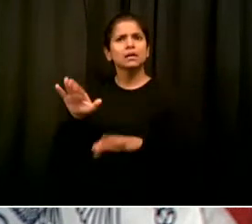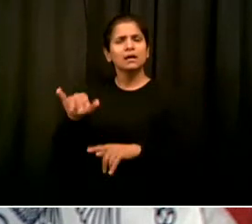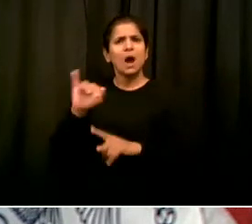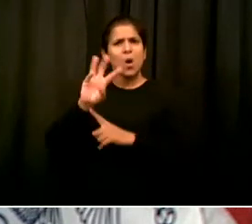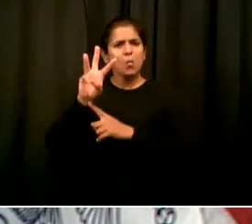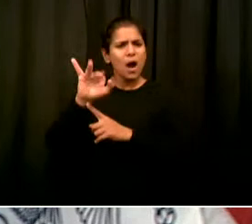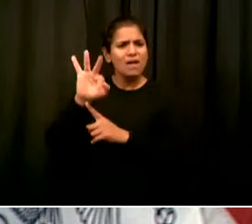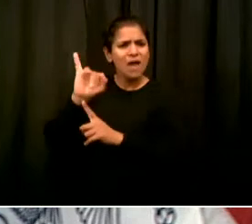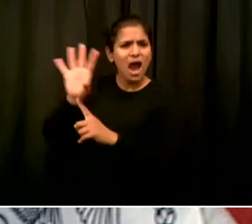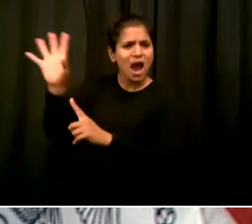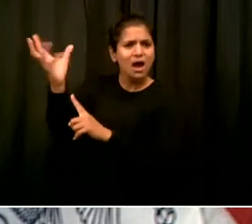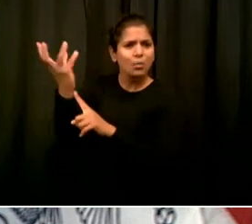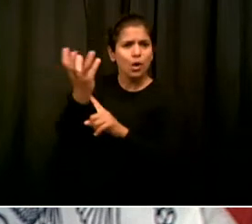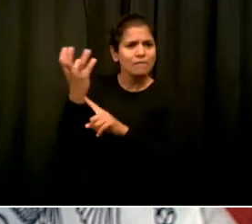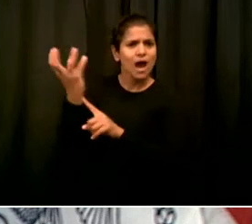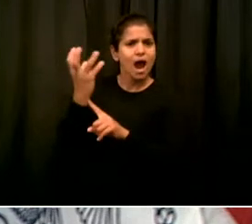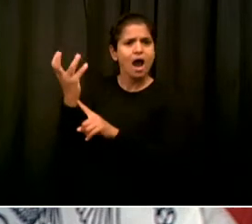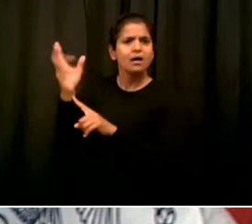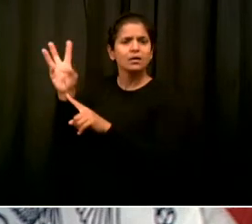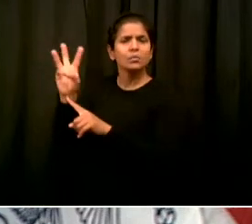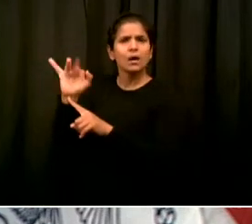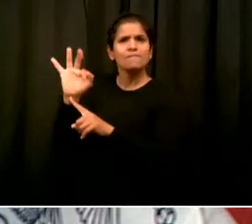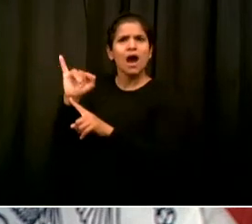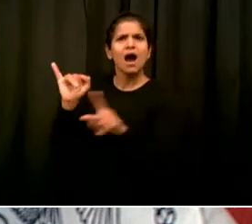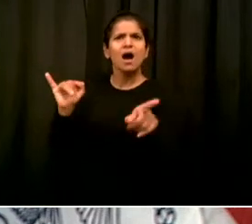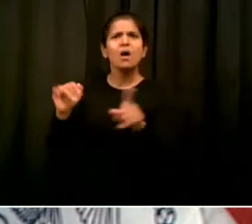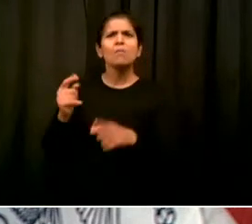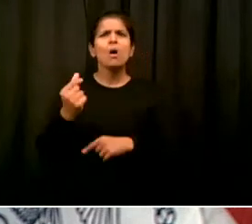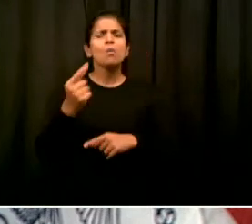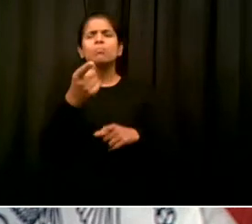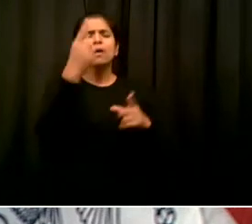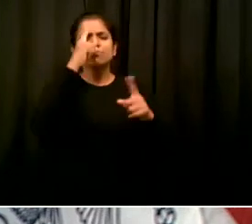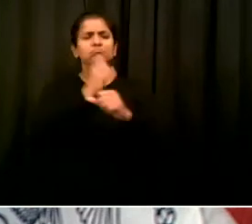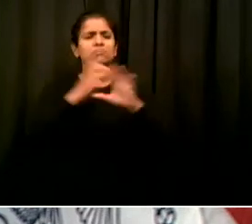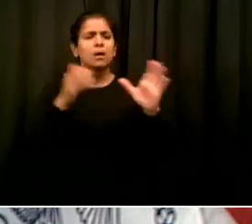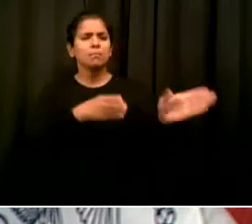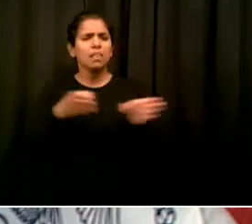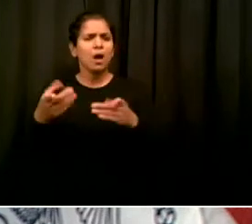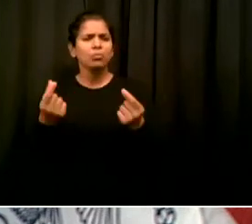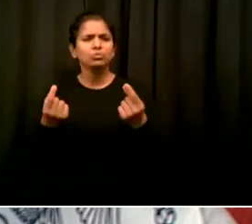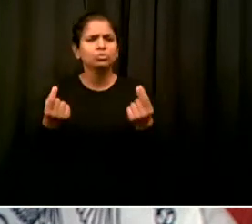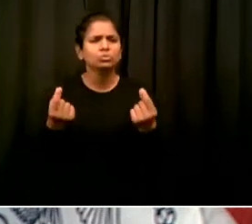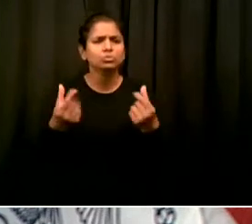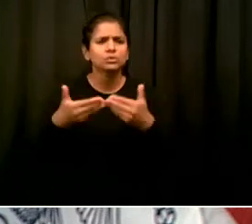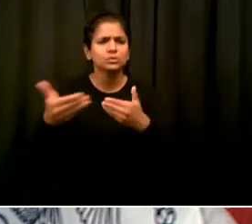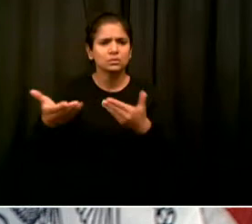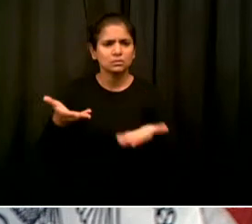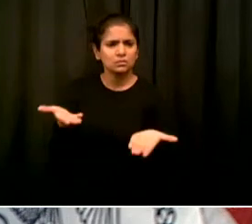THE TIMETABLE OF WHEN THAT WILL BE DONE. THERE IS A PLAN IN PLACE.